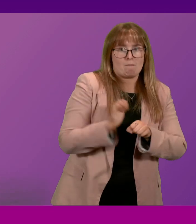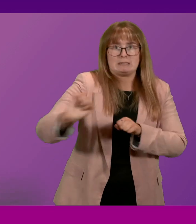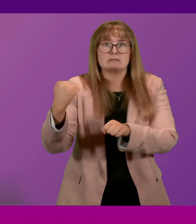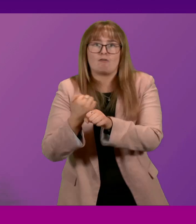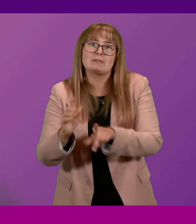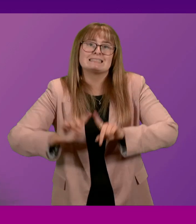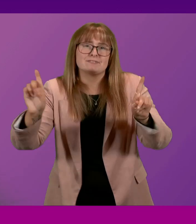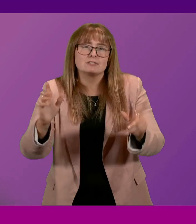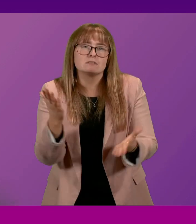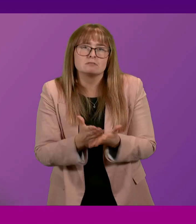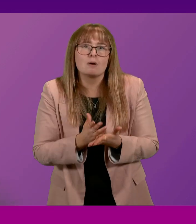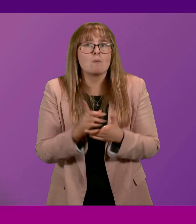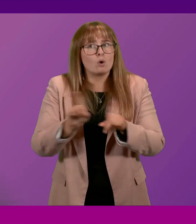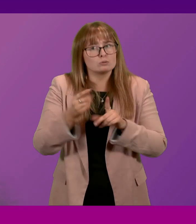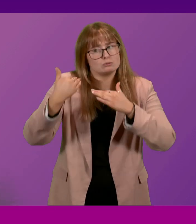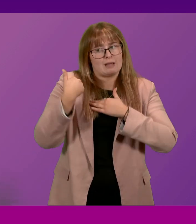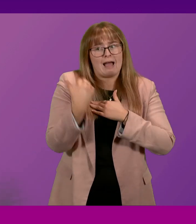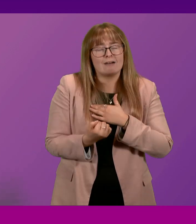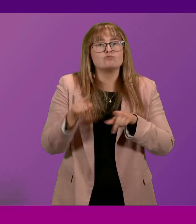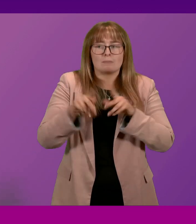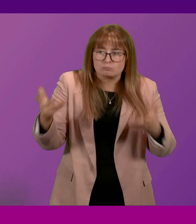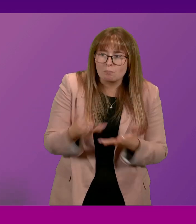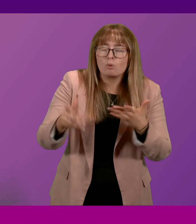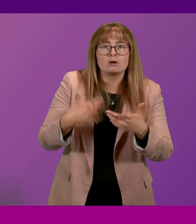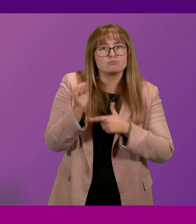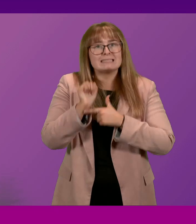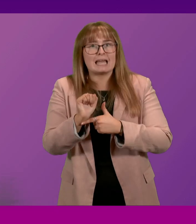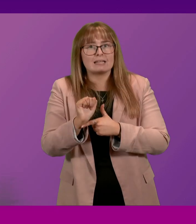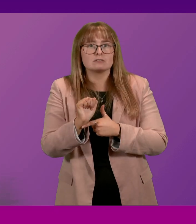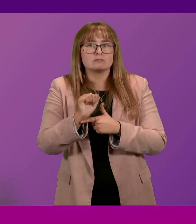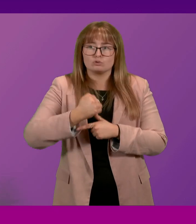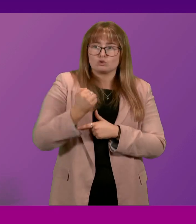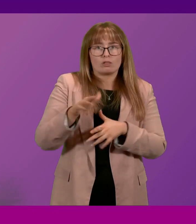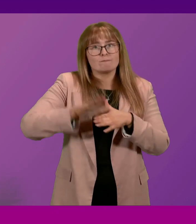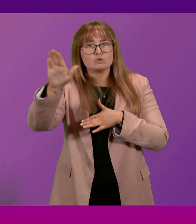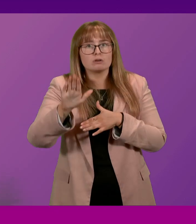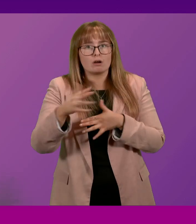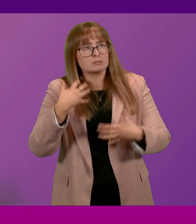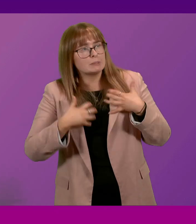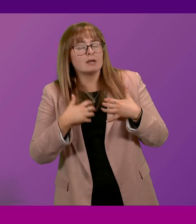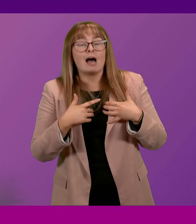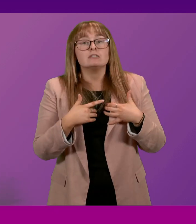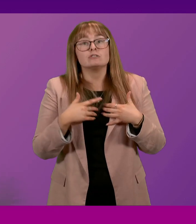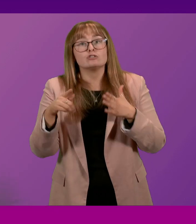but I also have a duty to promote and protect the interests of Scotland. President Trump and I had